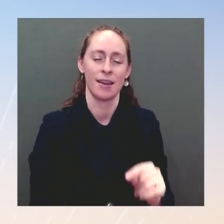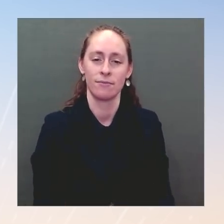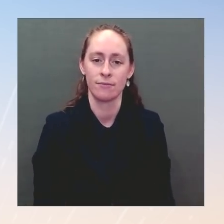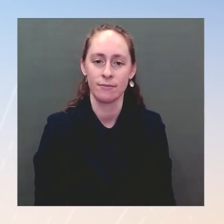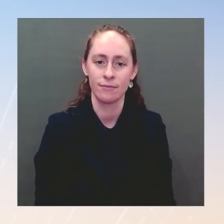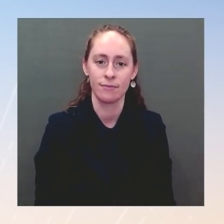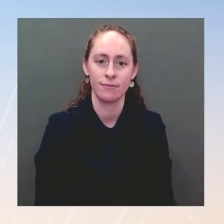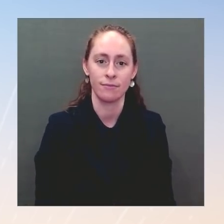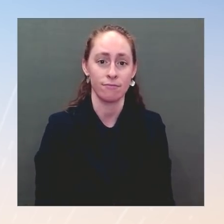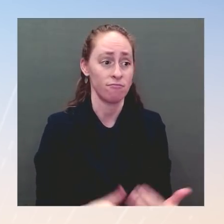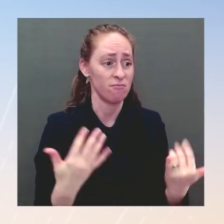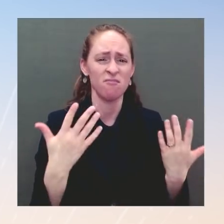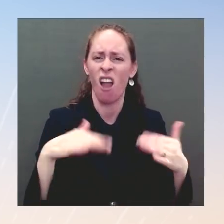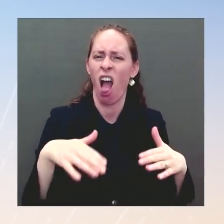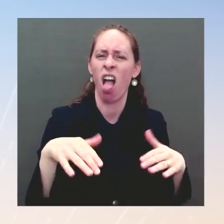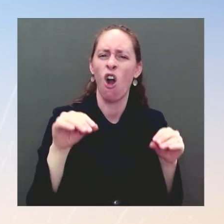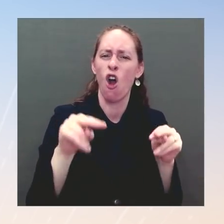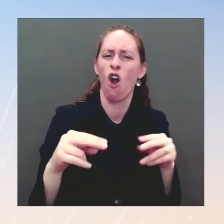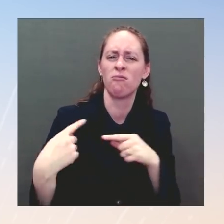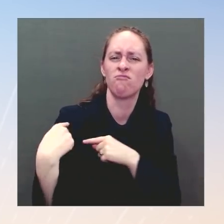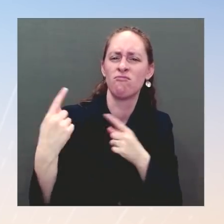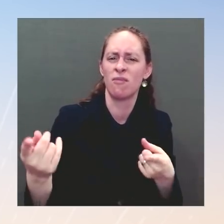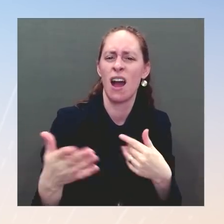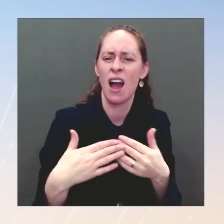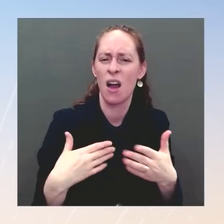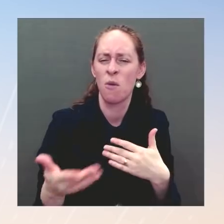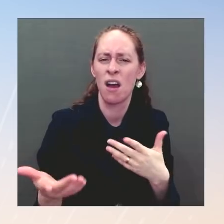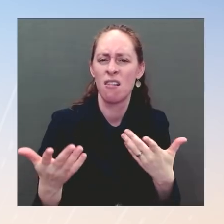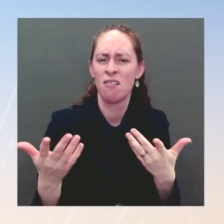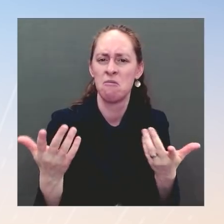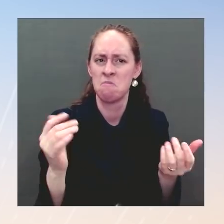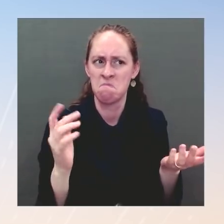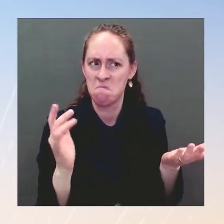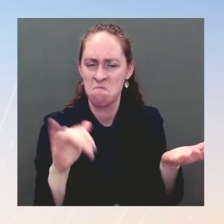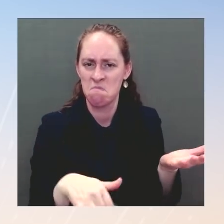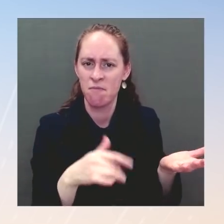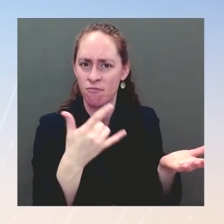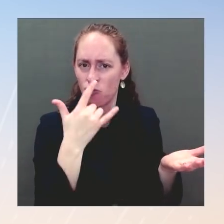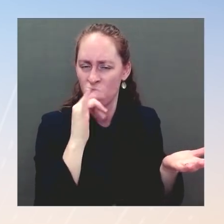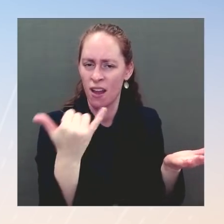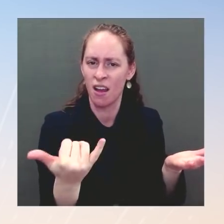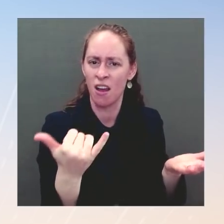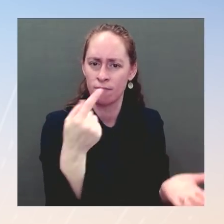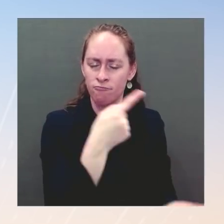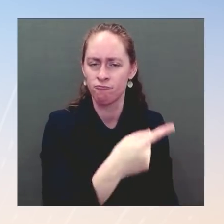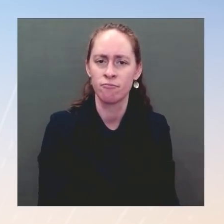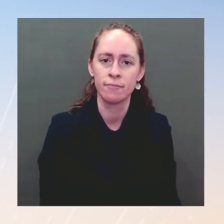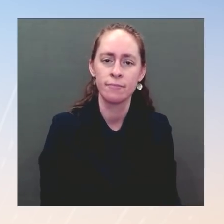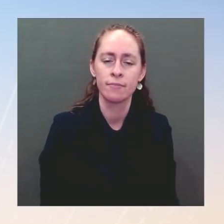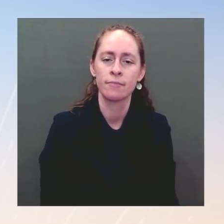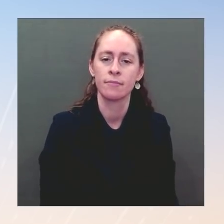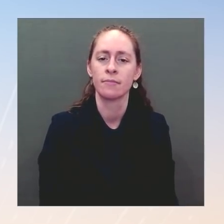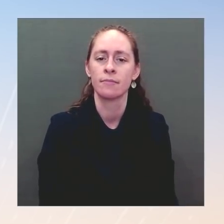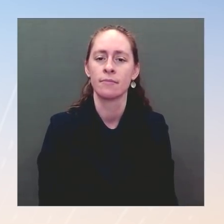So, that is where it stands. And this is all the result of diplomatic engagement and leadership by the President and his engagement